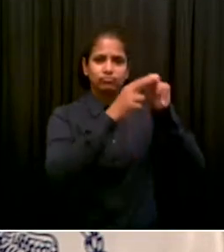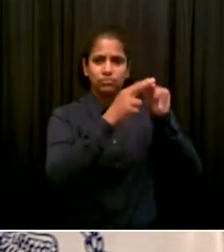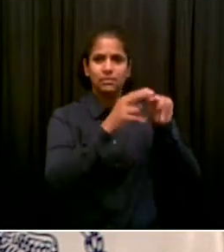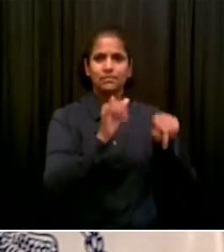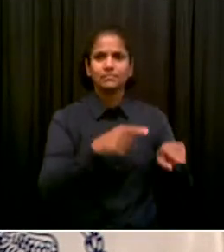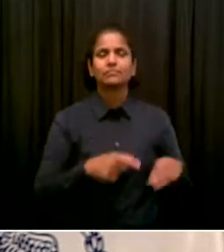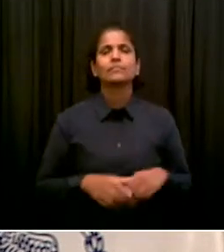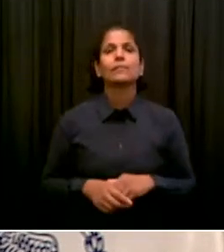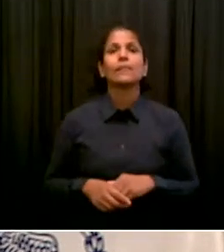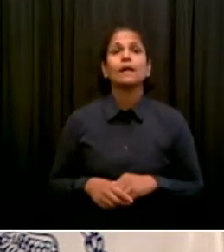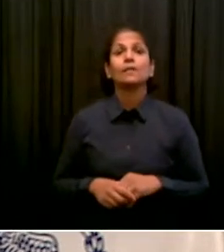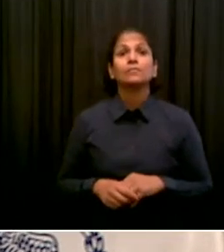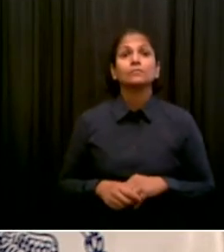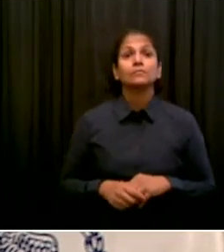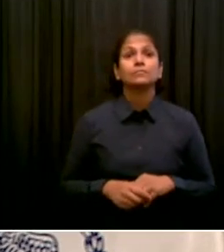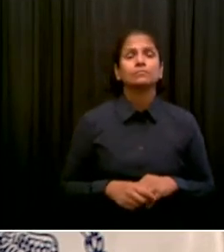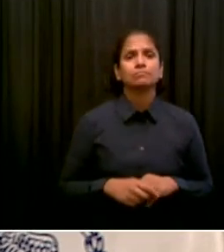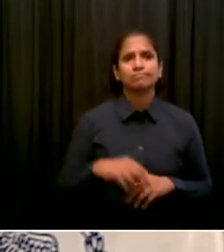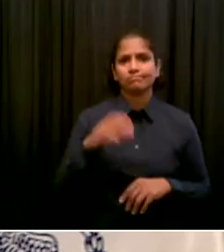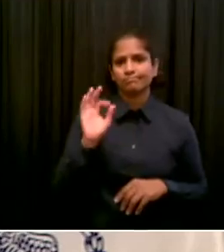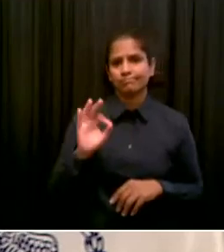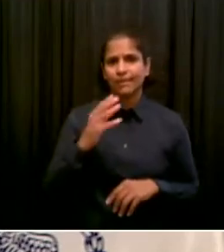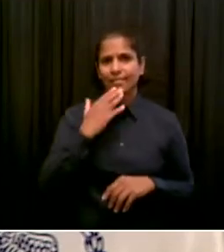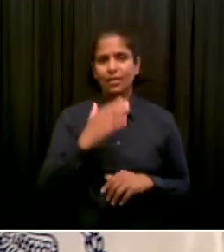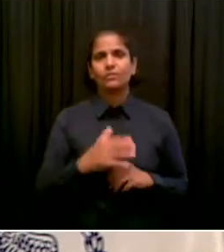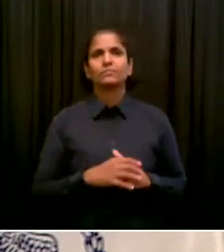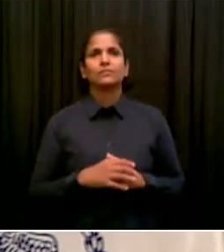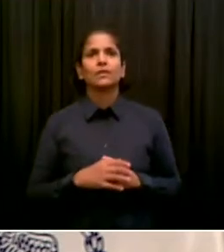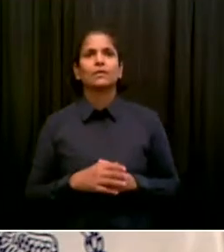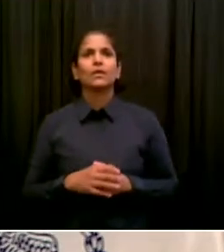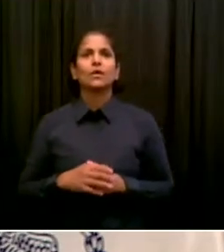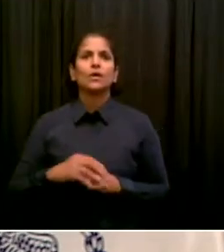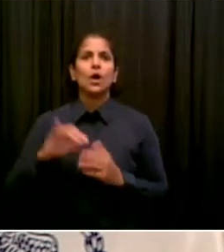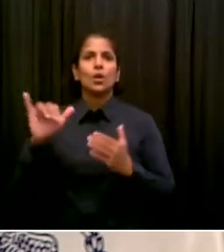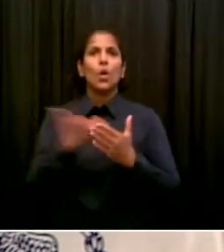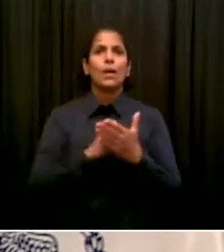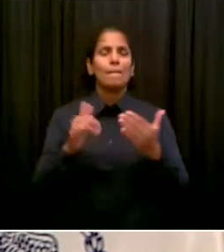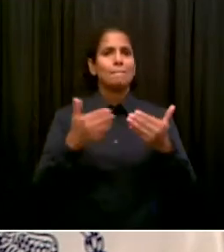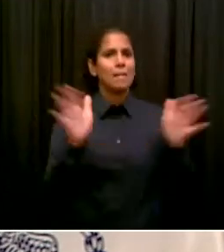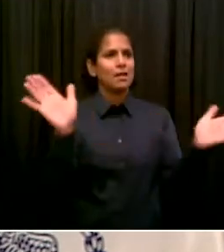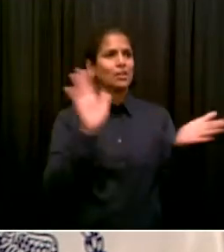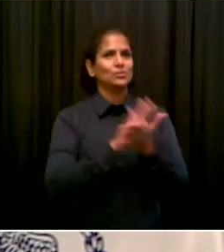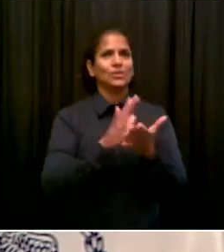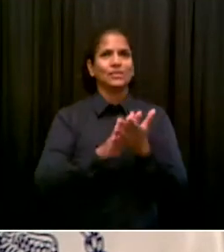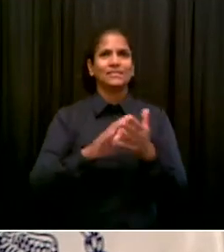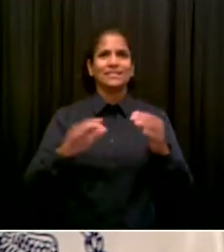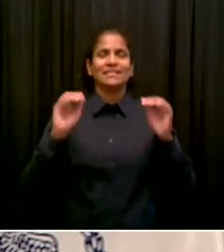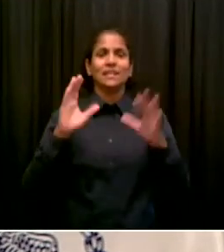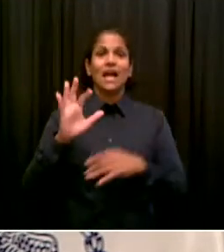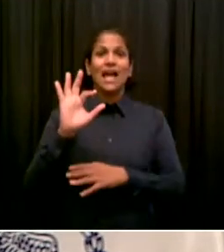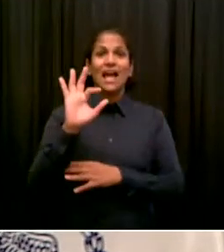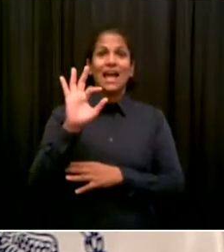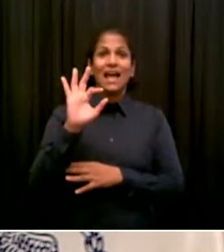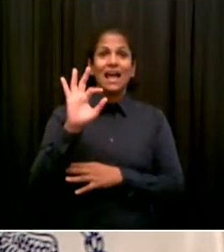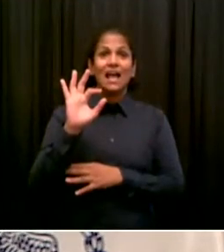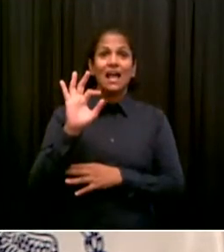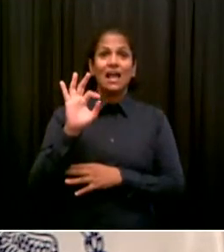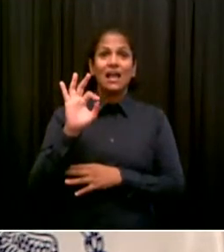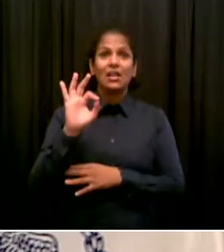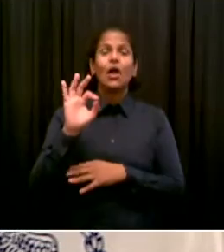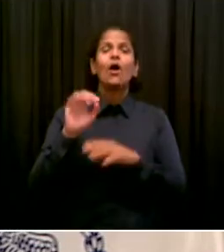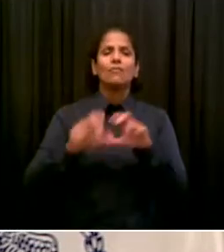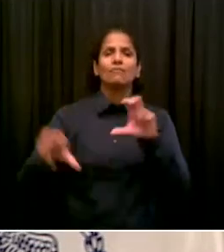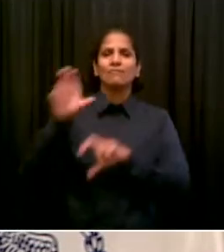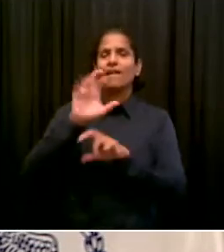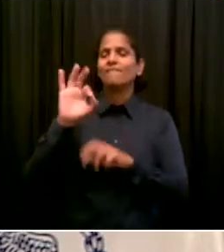THANK YOU.